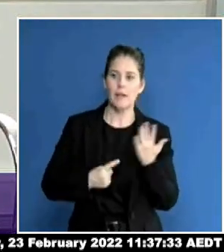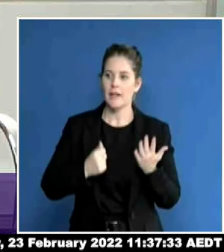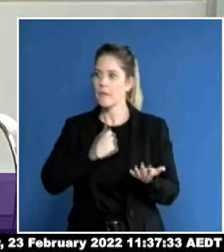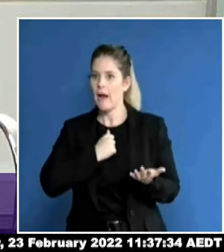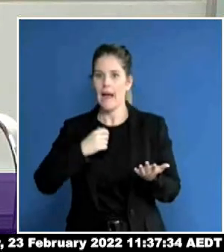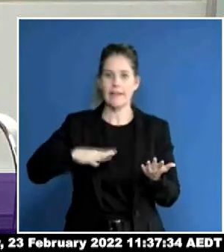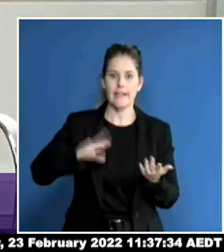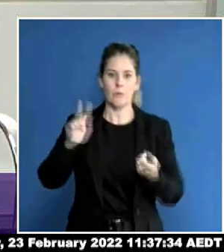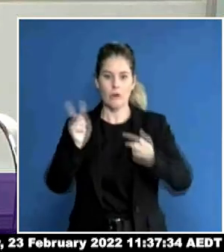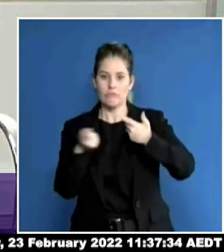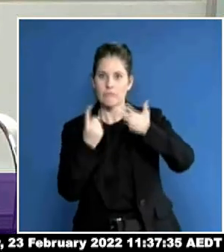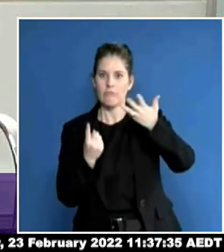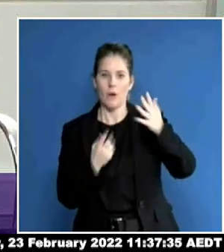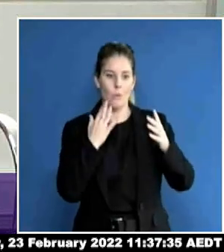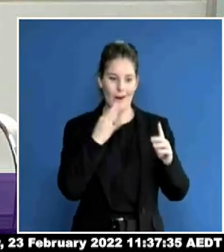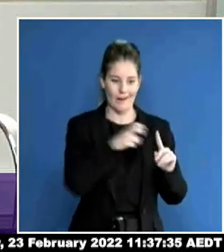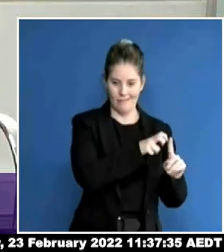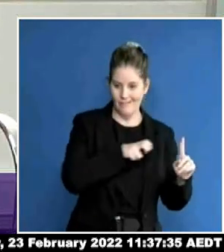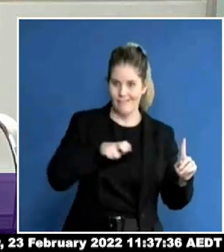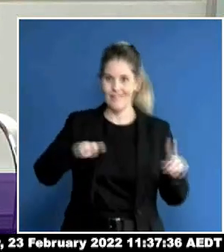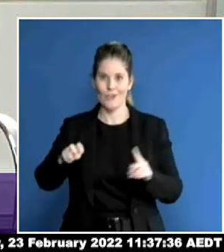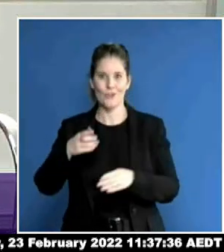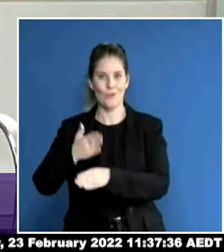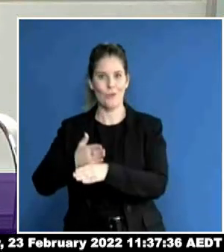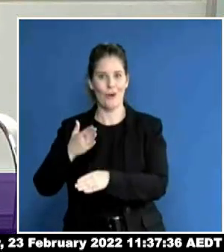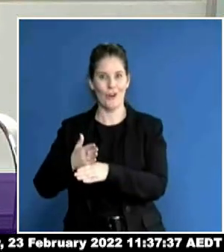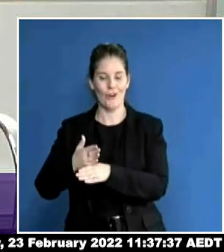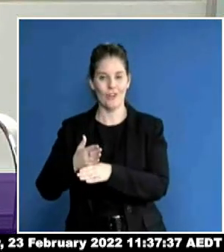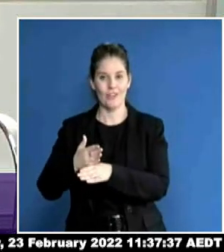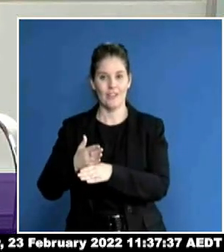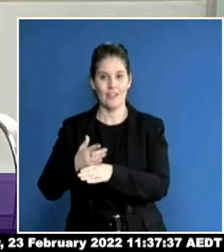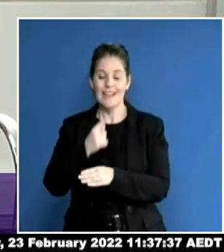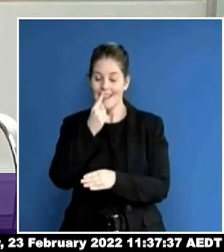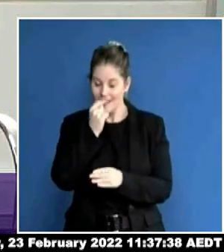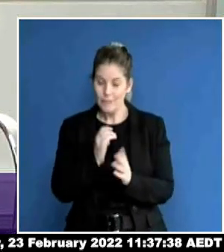It can be very useful to be able to have that conversation, disclose your disability early,